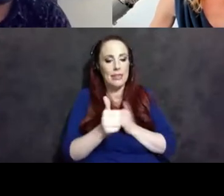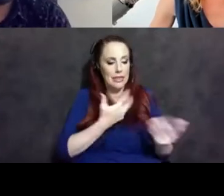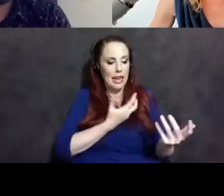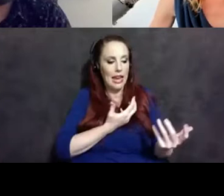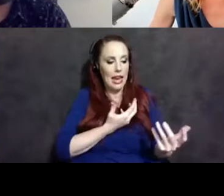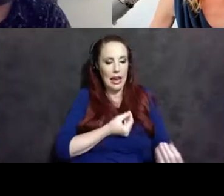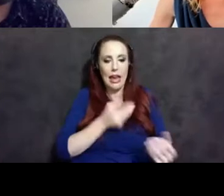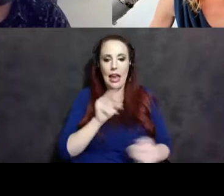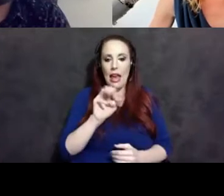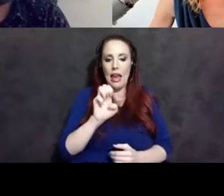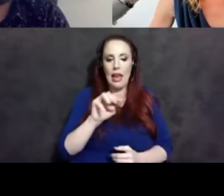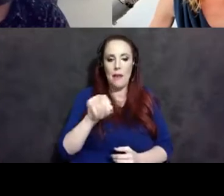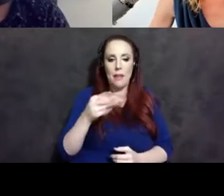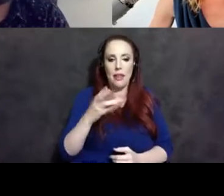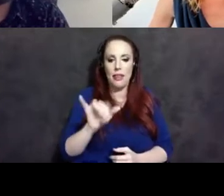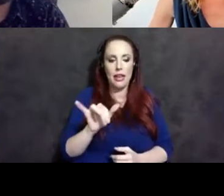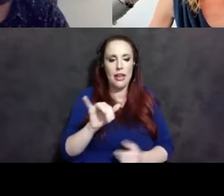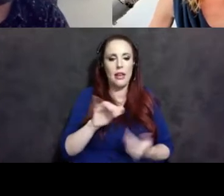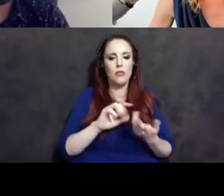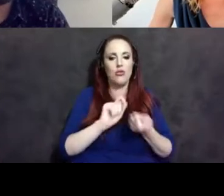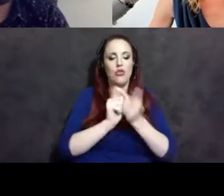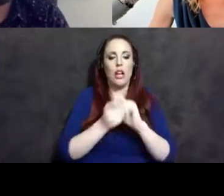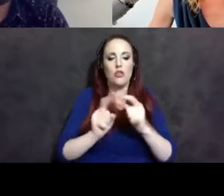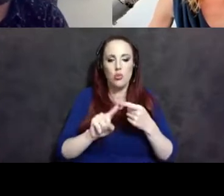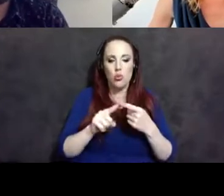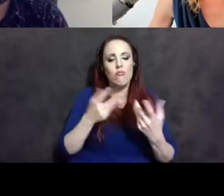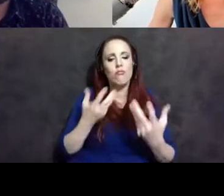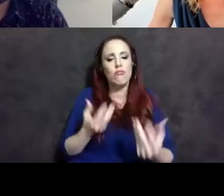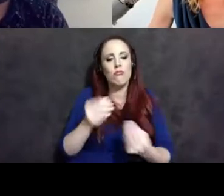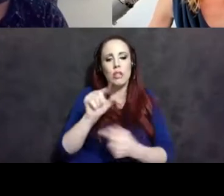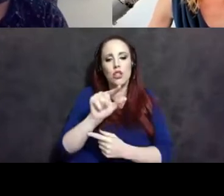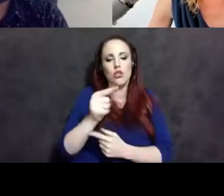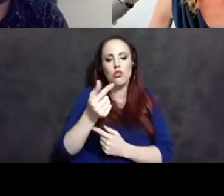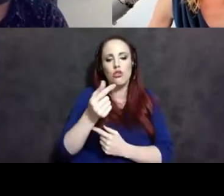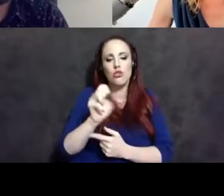I ask the question of myself of, like, how do I when I'm facilitating a team meeting